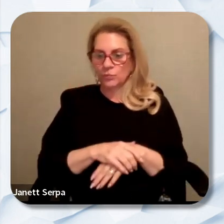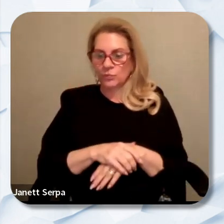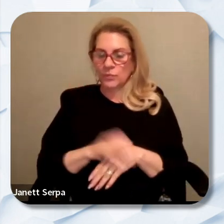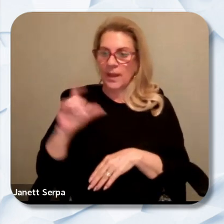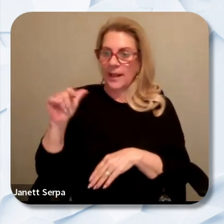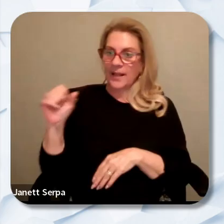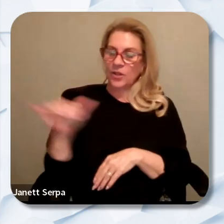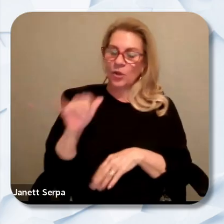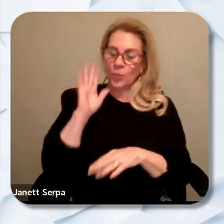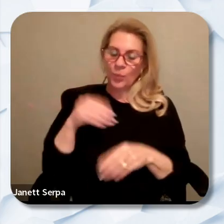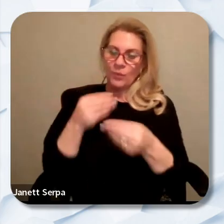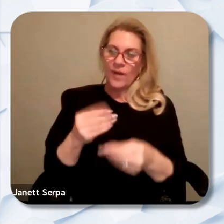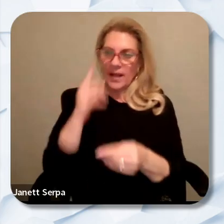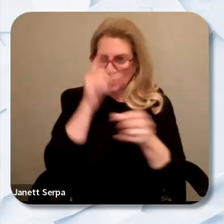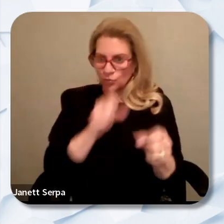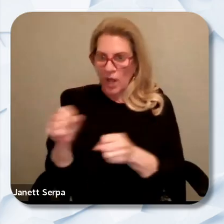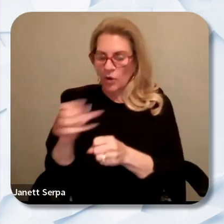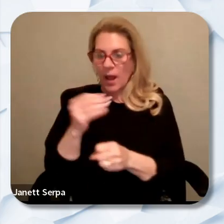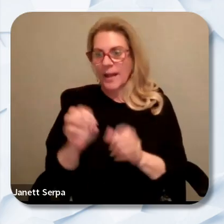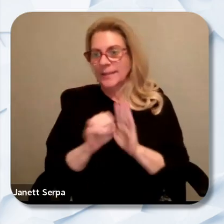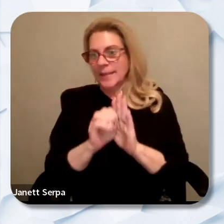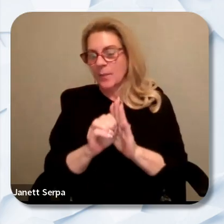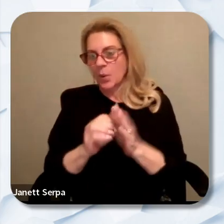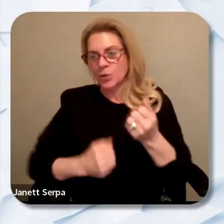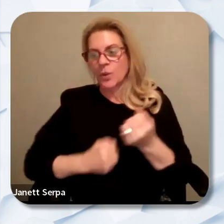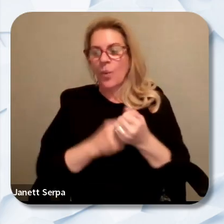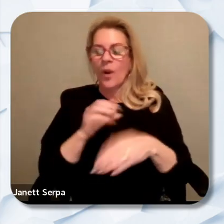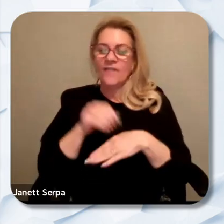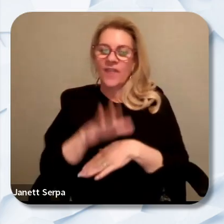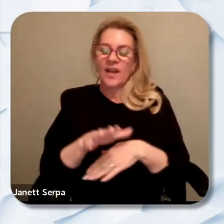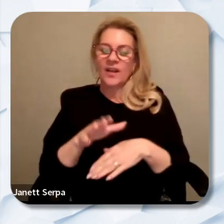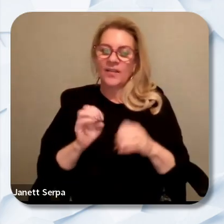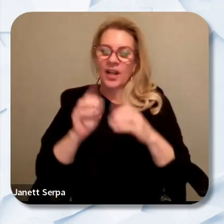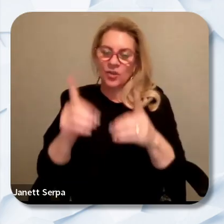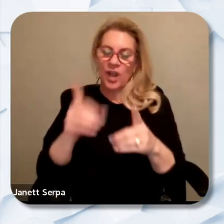also provides strategies and examples to support effective educator-child interactions across